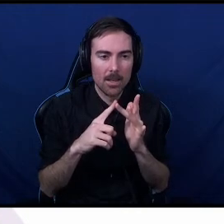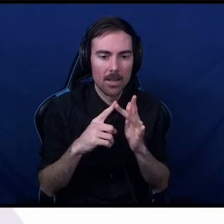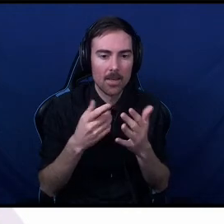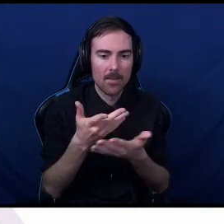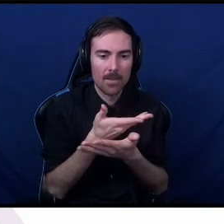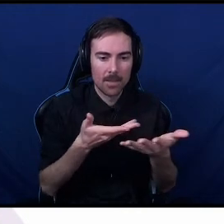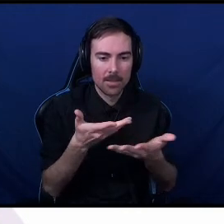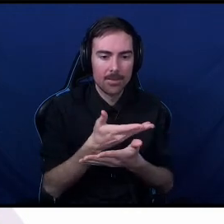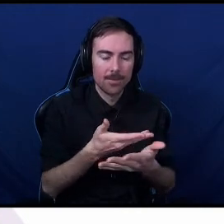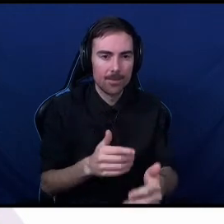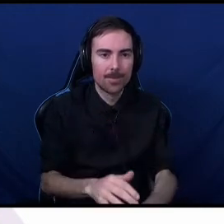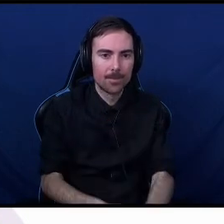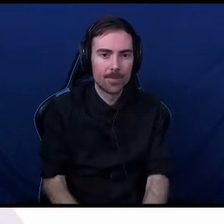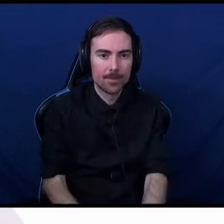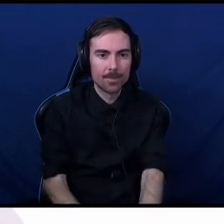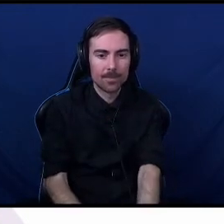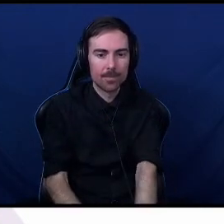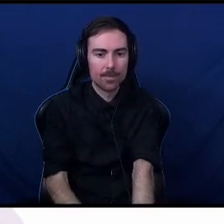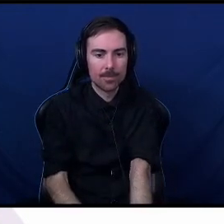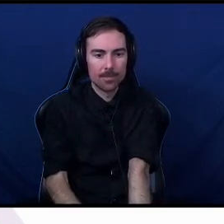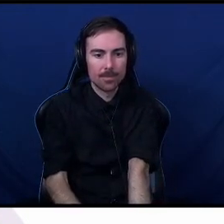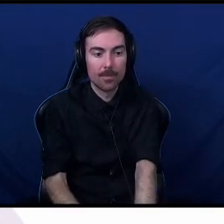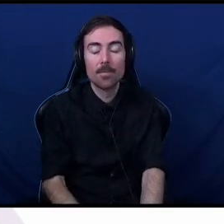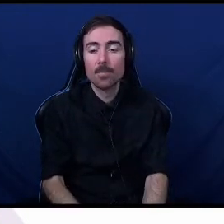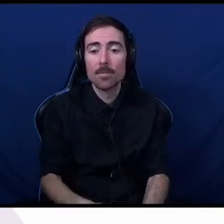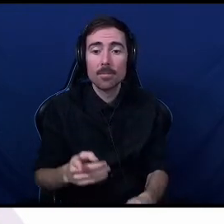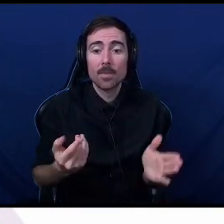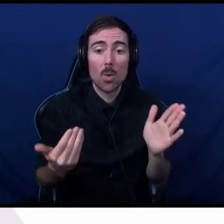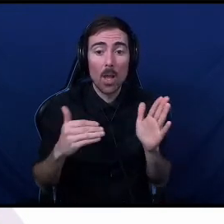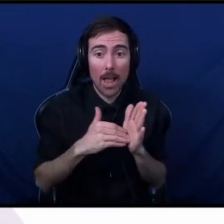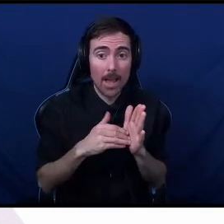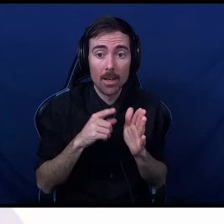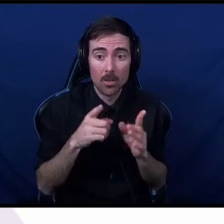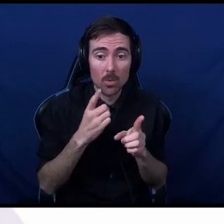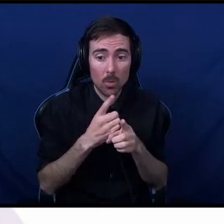Just to add to what you're speaking about, Pete, one of the things that came up in a lot of conversations recently,